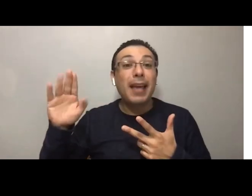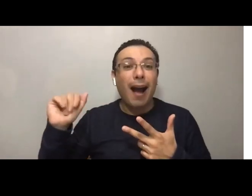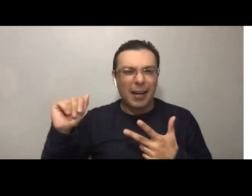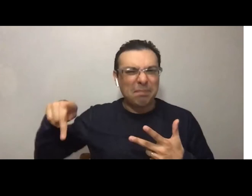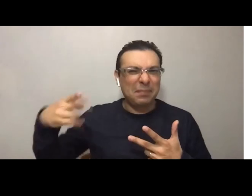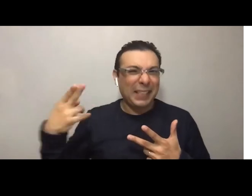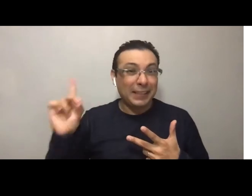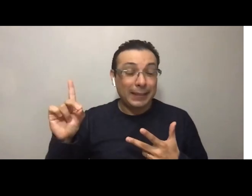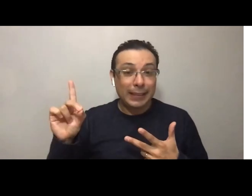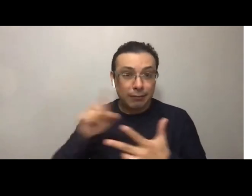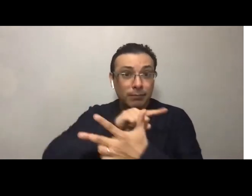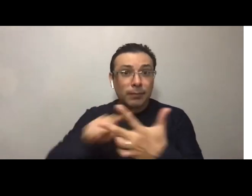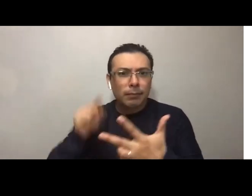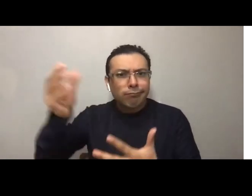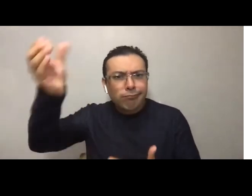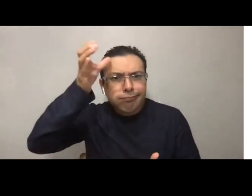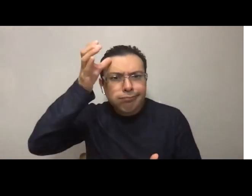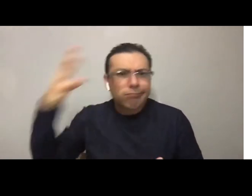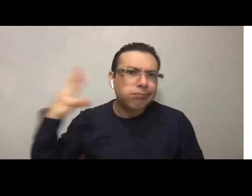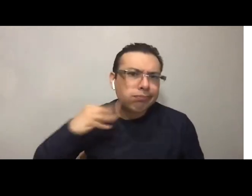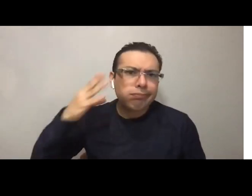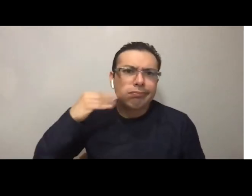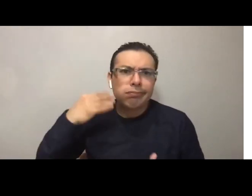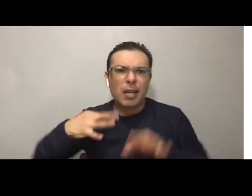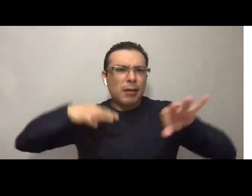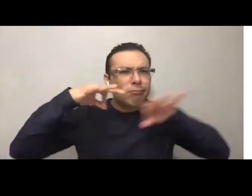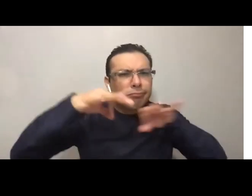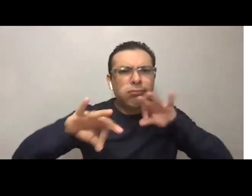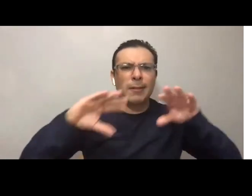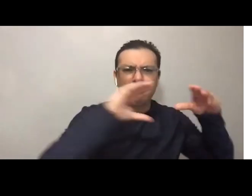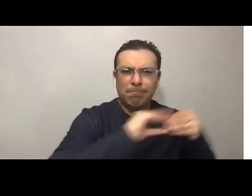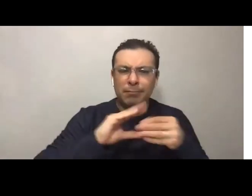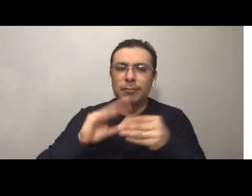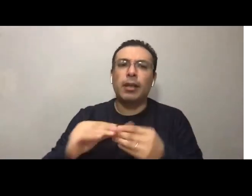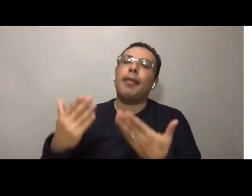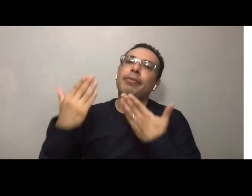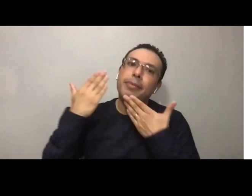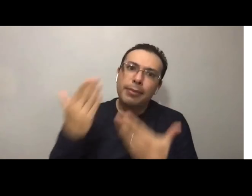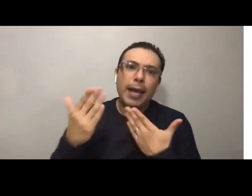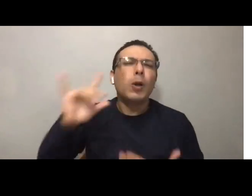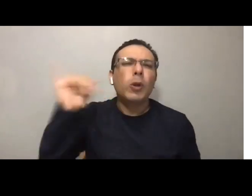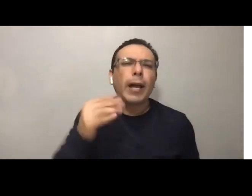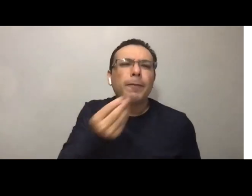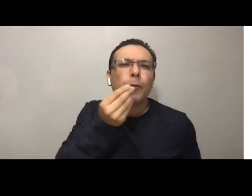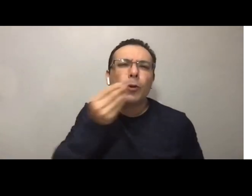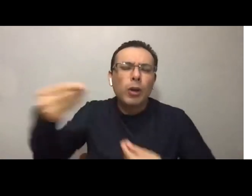Thank you for nourishing us today and for helping us center the voices of people with disability in today’s conversation.